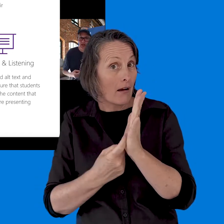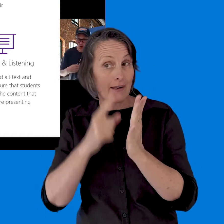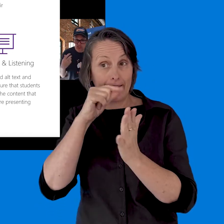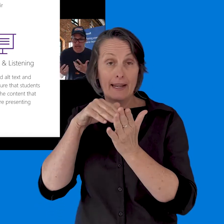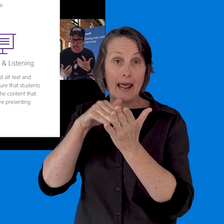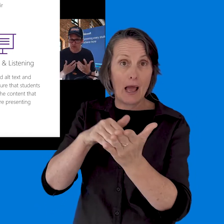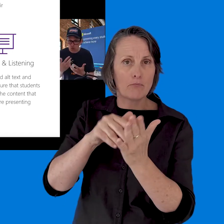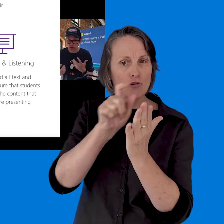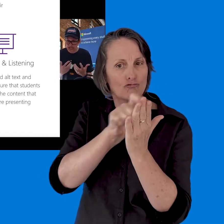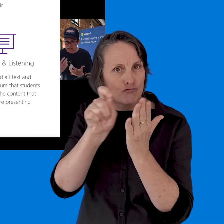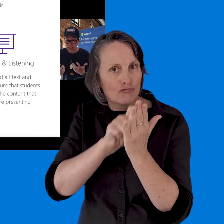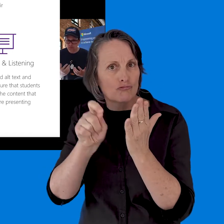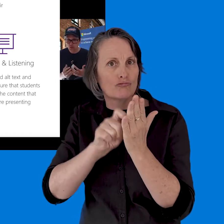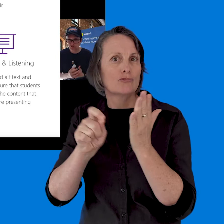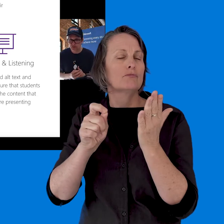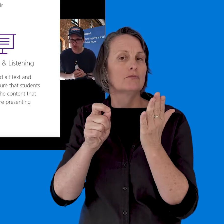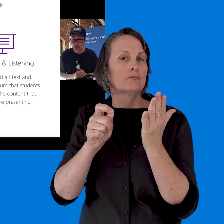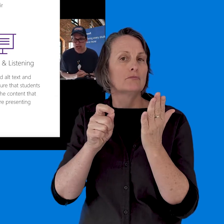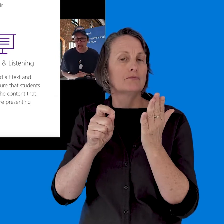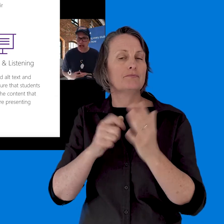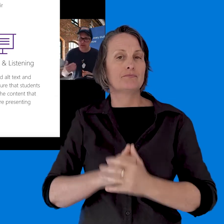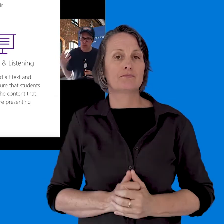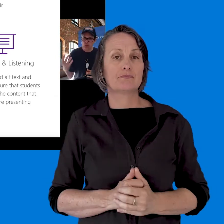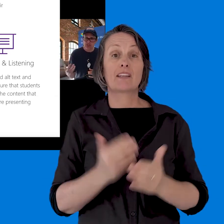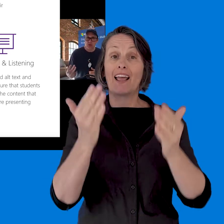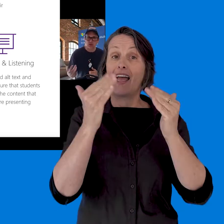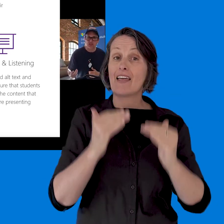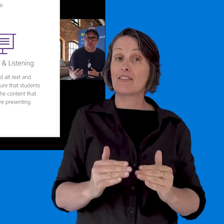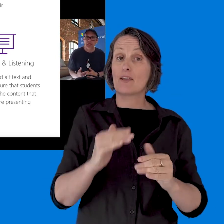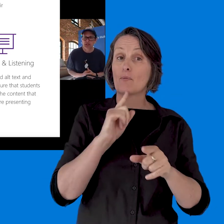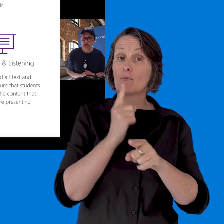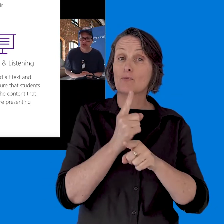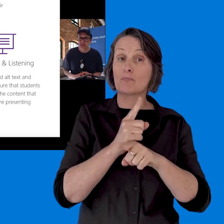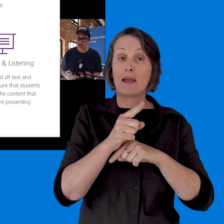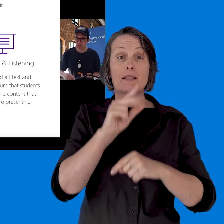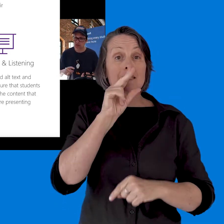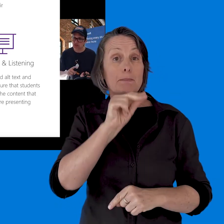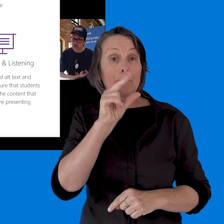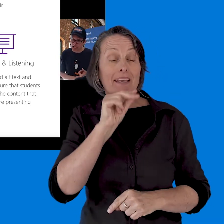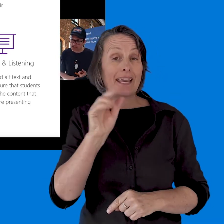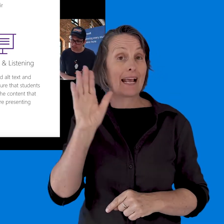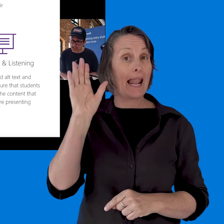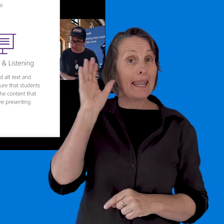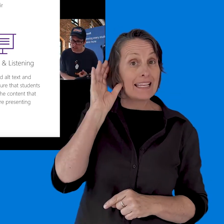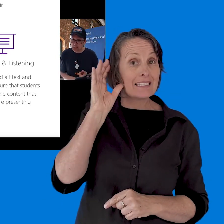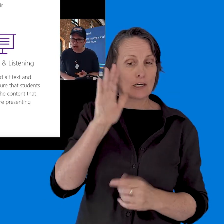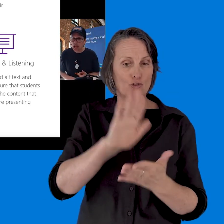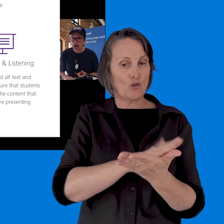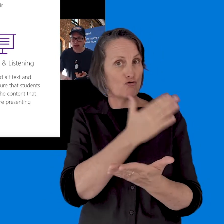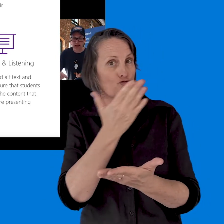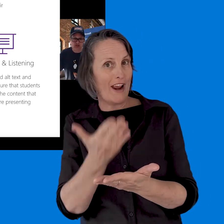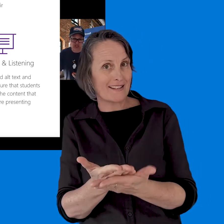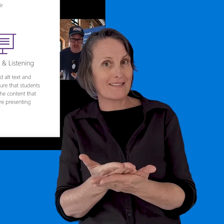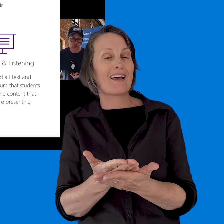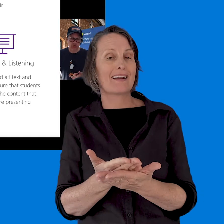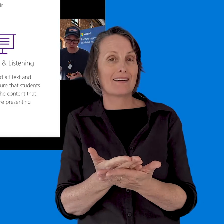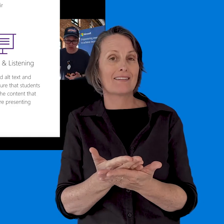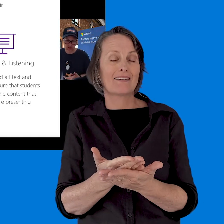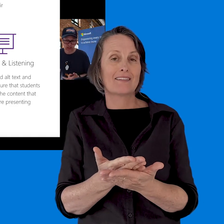and note-taking more easy and more efficient. And then we also looked at speaking and listing. So we looked at translator, and just then we looked at